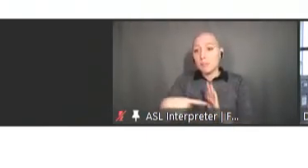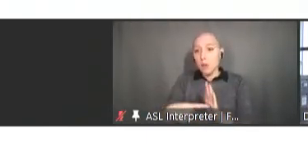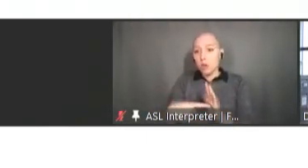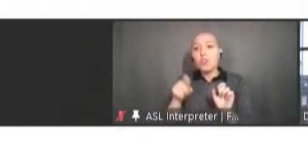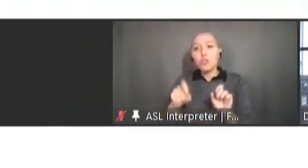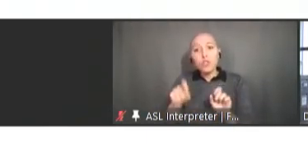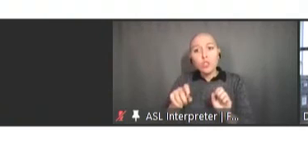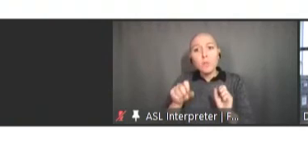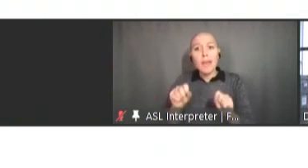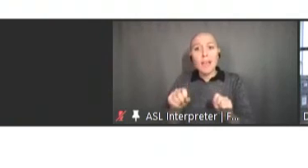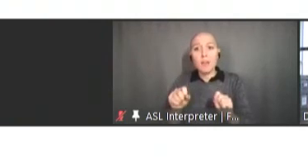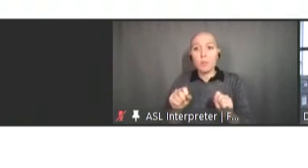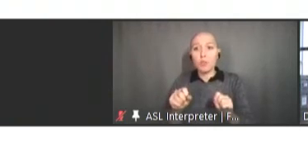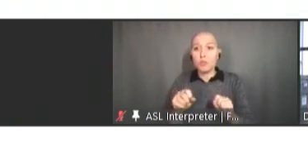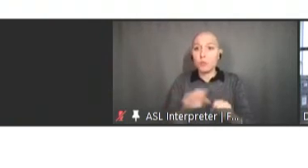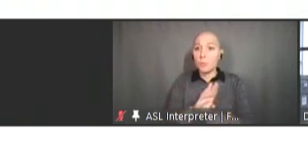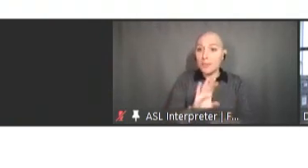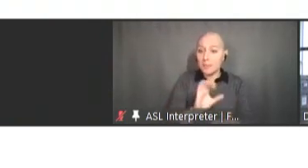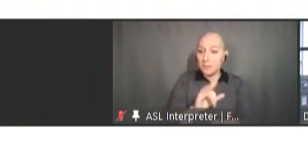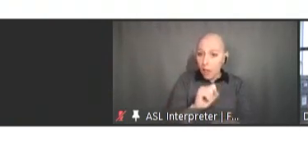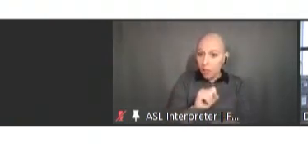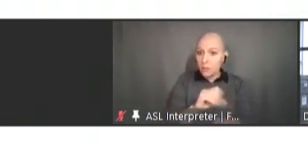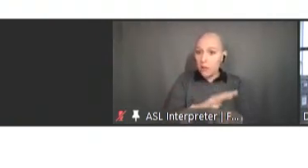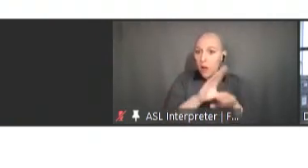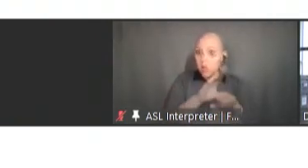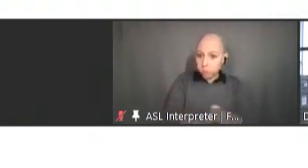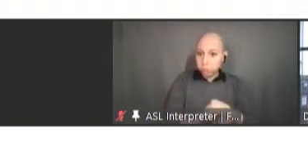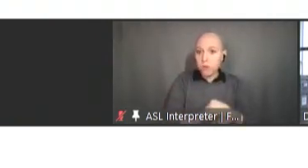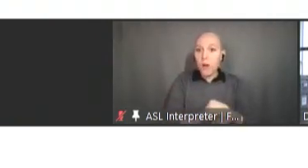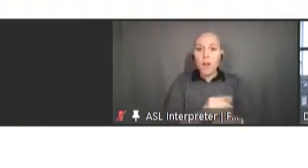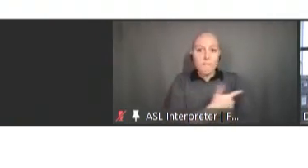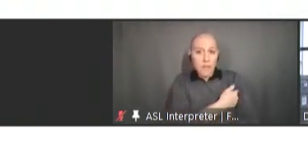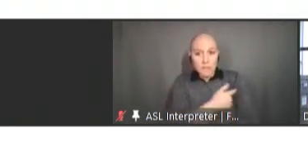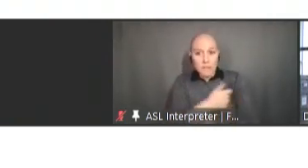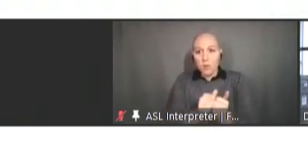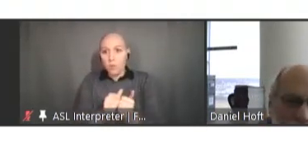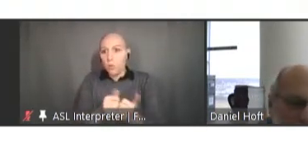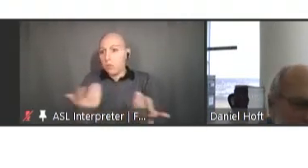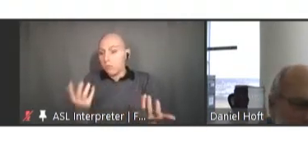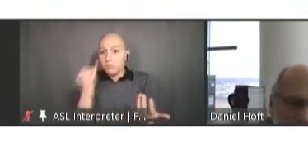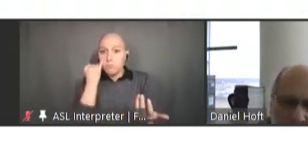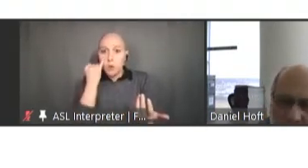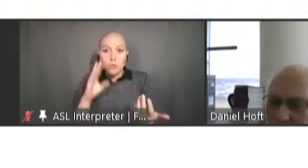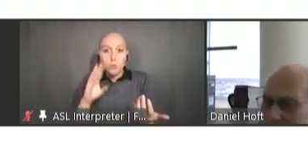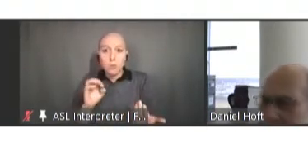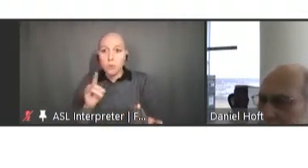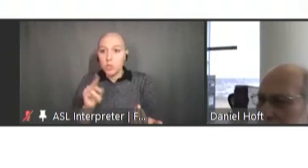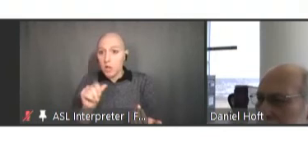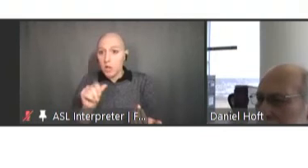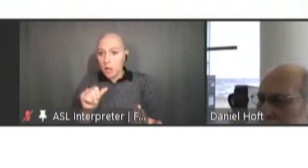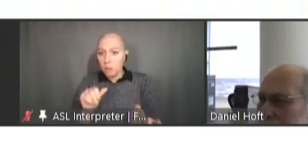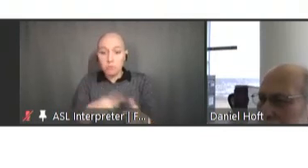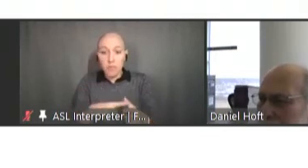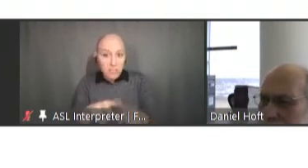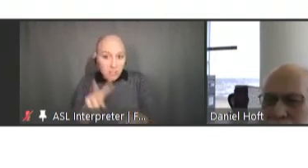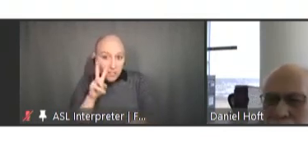vaccinate with, say, the Moderna vaccine, and then see if there's any protection that was induced by